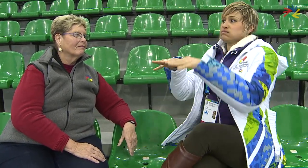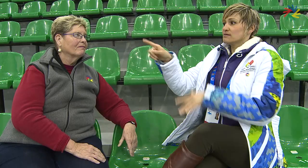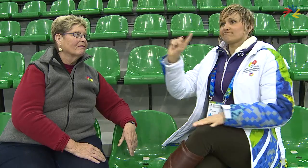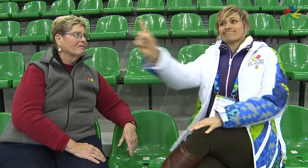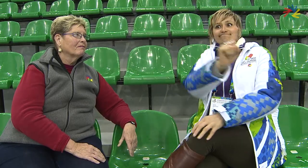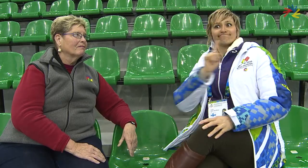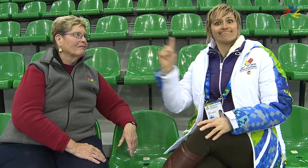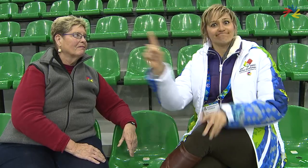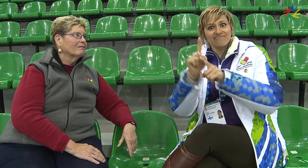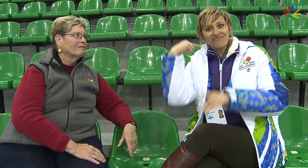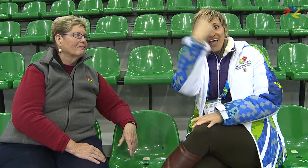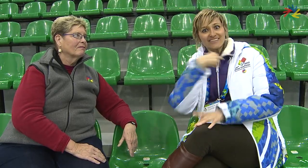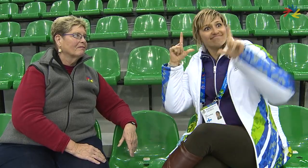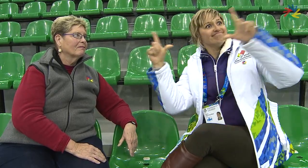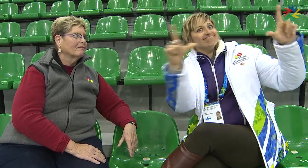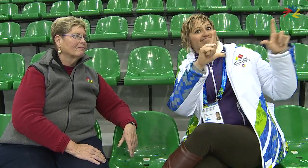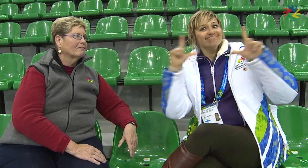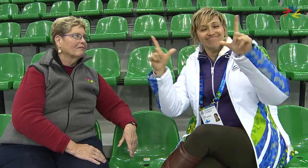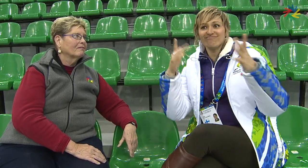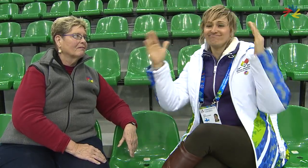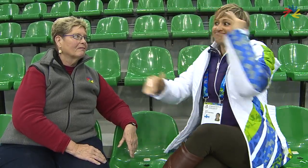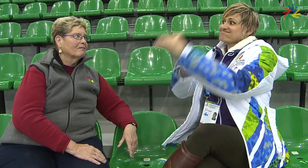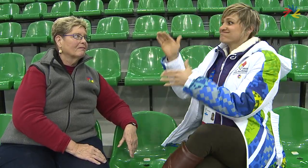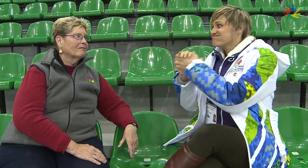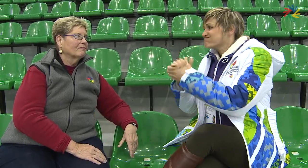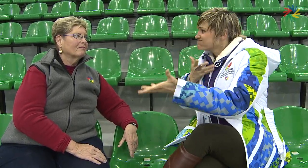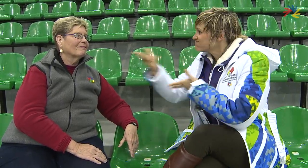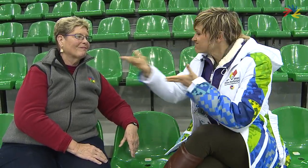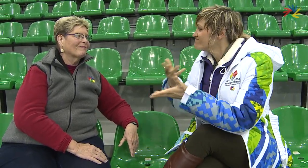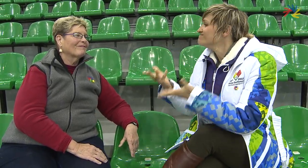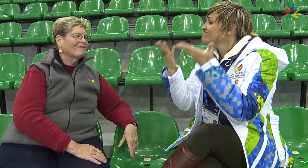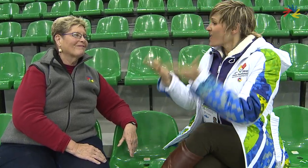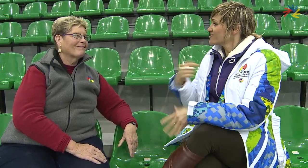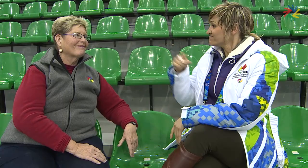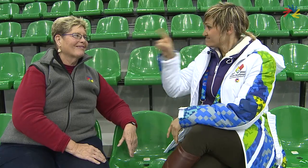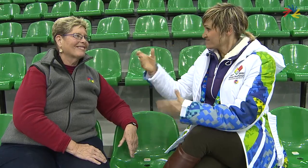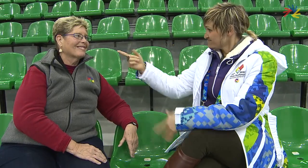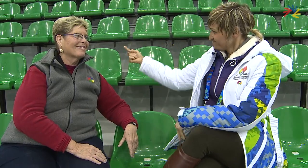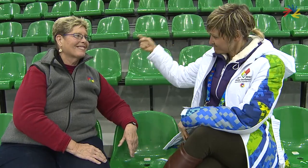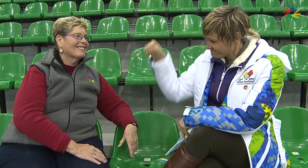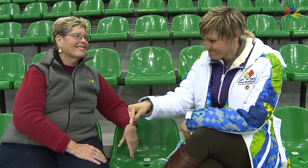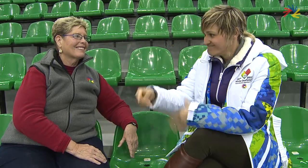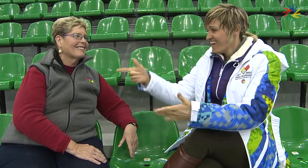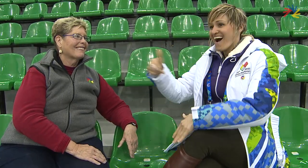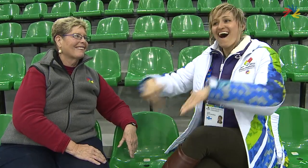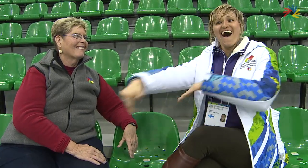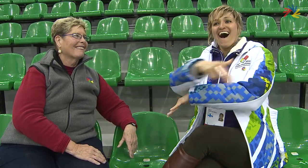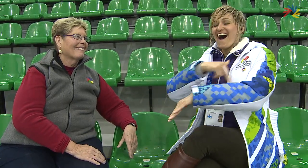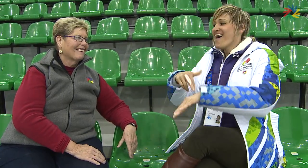Now, we’ve taken notice that you’re everywhere! Your face is everywhere! You're being recognized and approached by many, so, now I want to ask you, now that you’re back and active